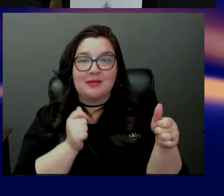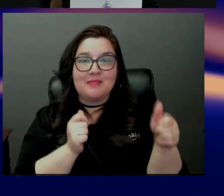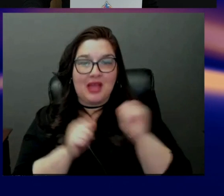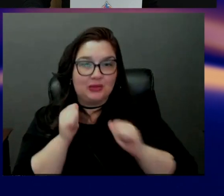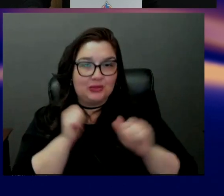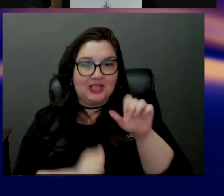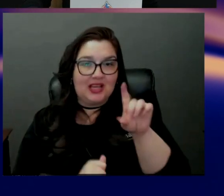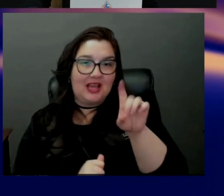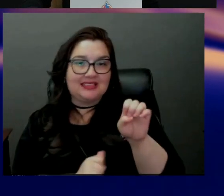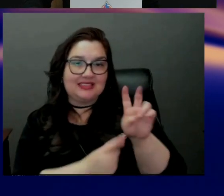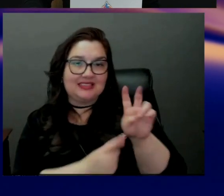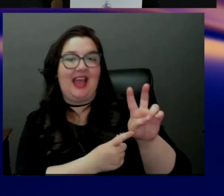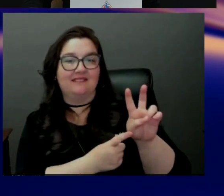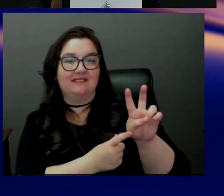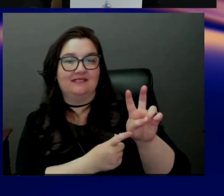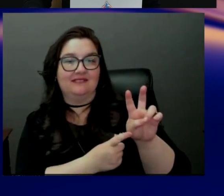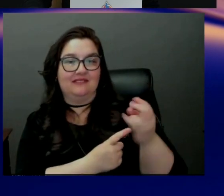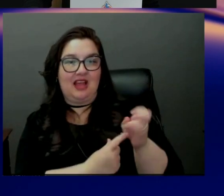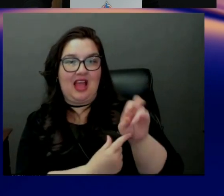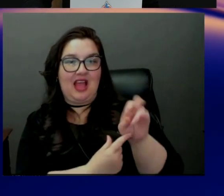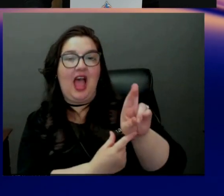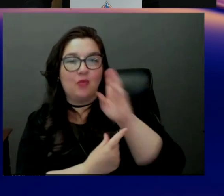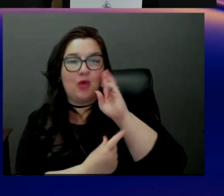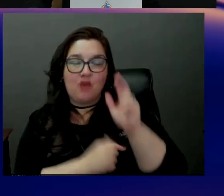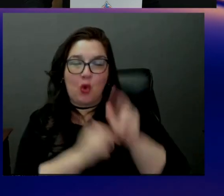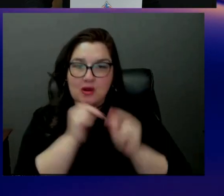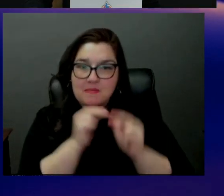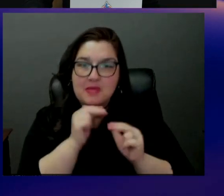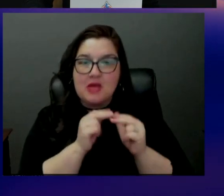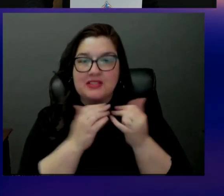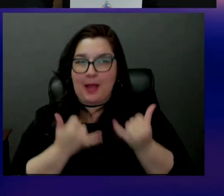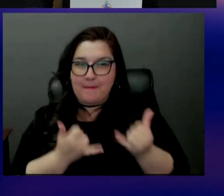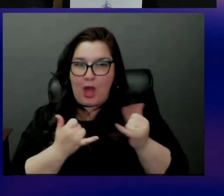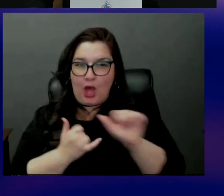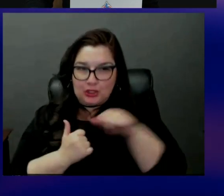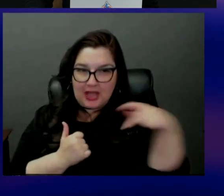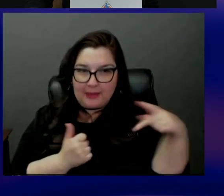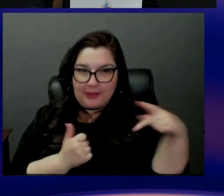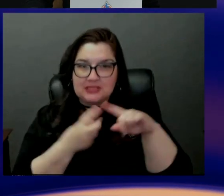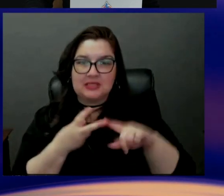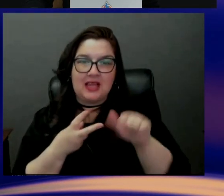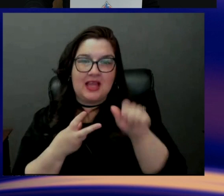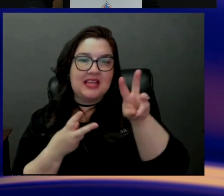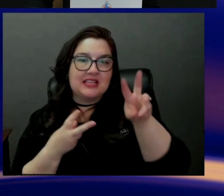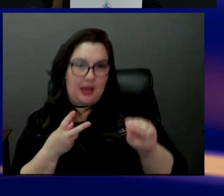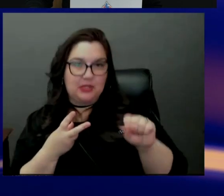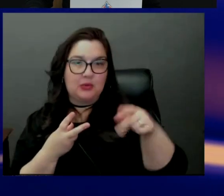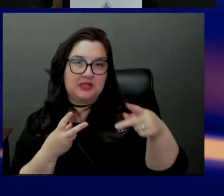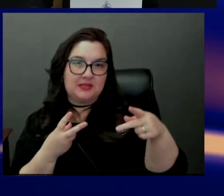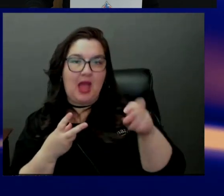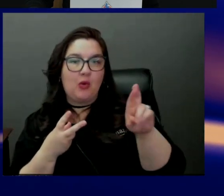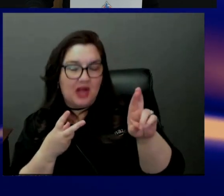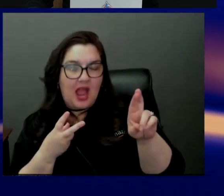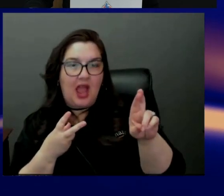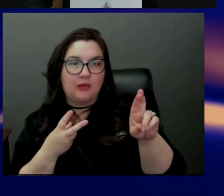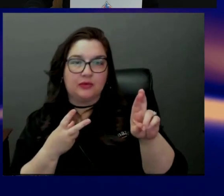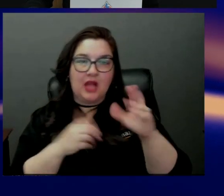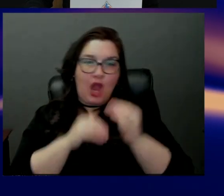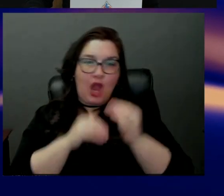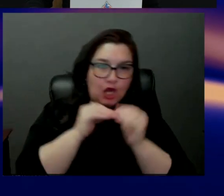So AWS Dev Hour for building modern applications, we have AWS Power Hour Architecting, July, 2021.